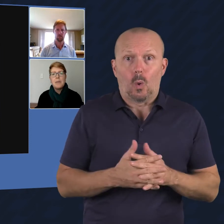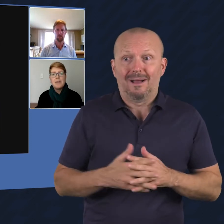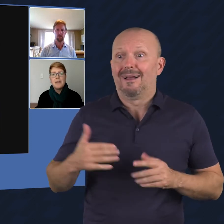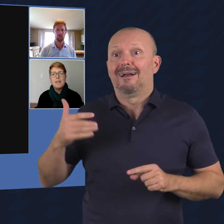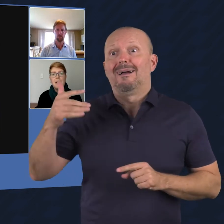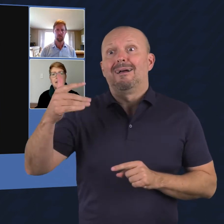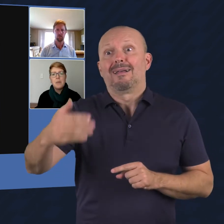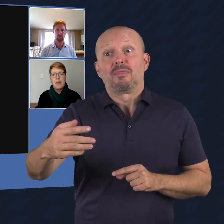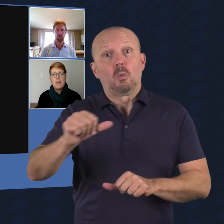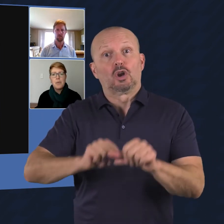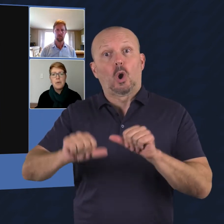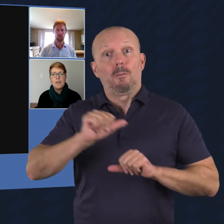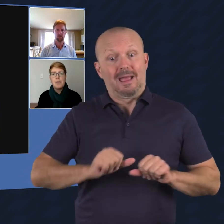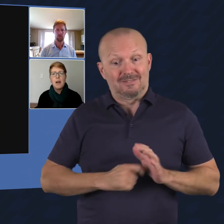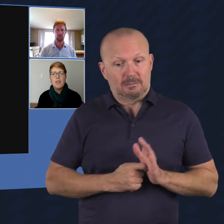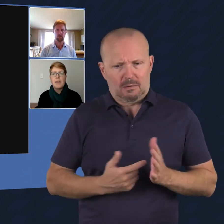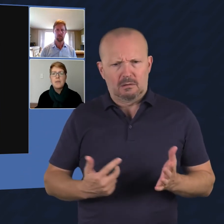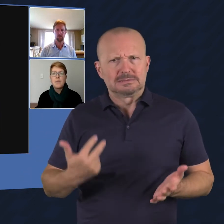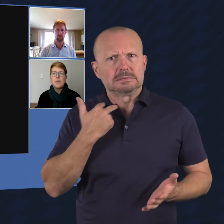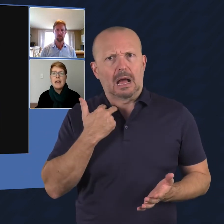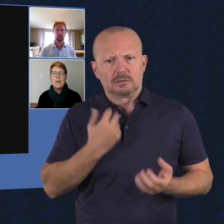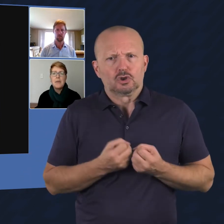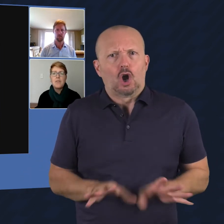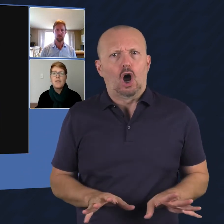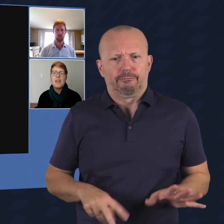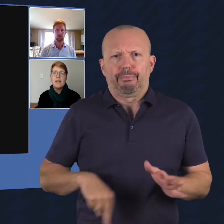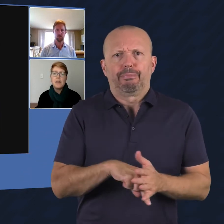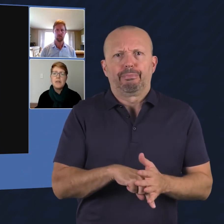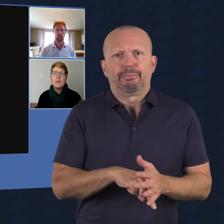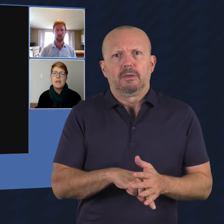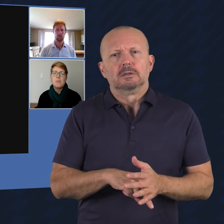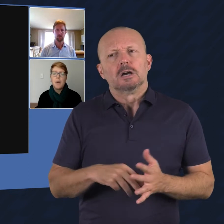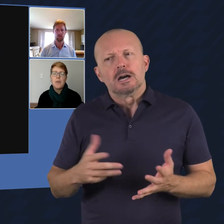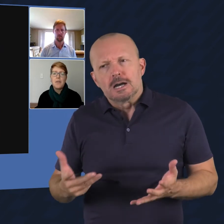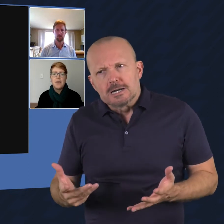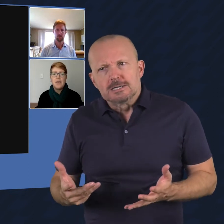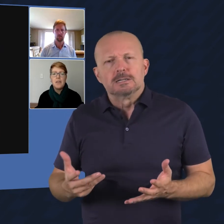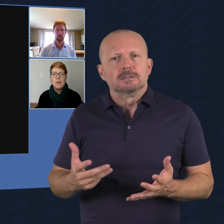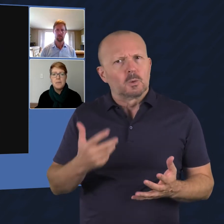benefit of finding ways to preserve these projects to allow such an iterative, creative process to continue.